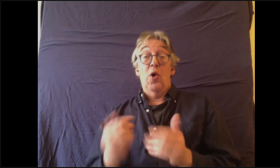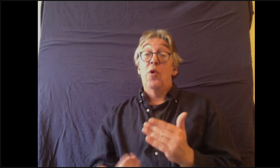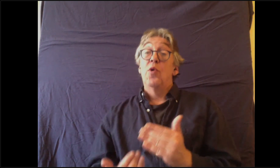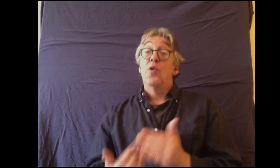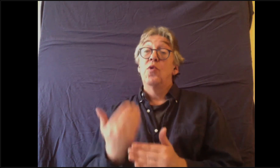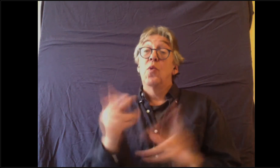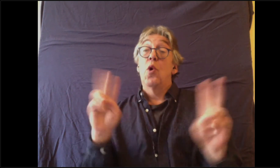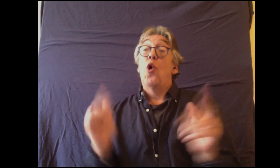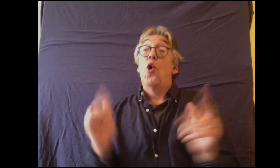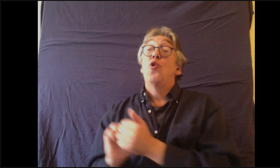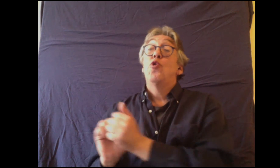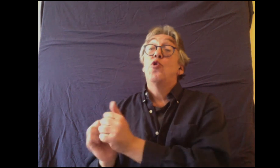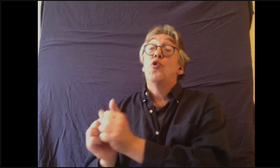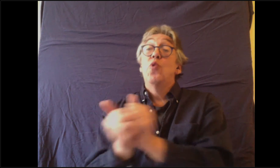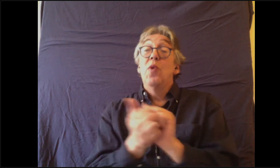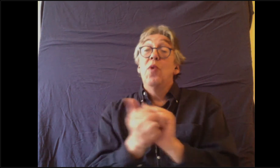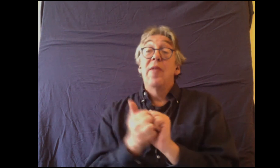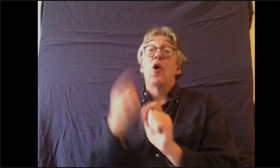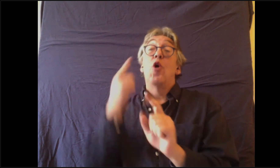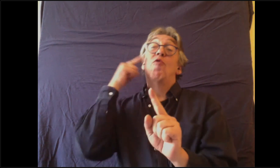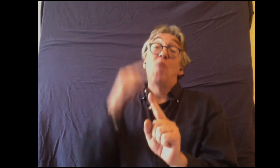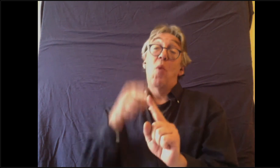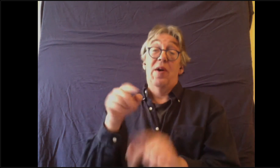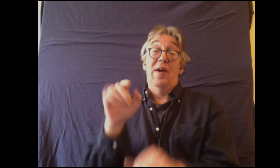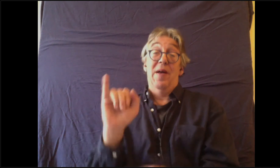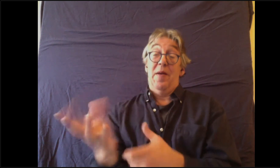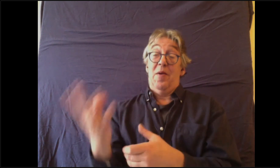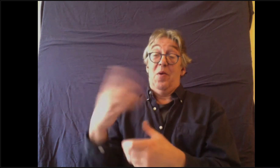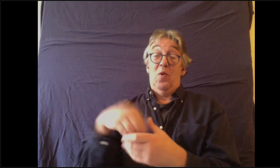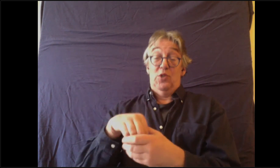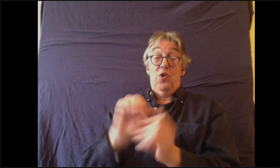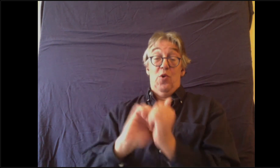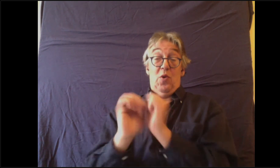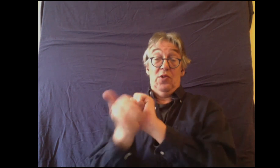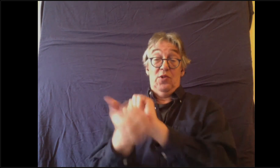the TOFI consortium has concentrated the next four years